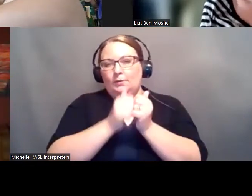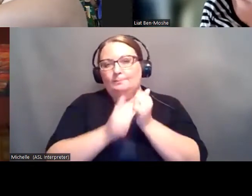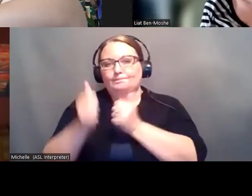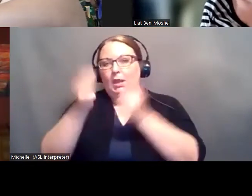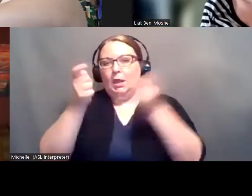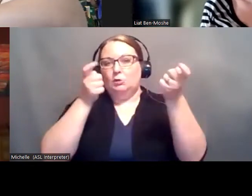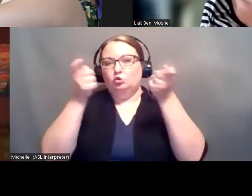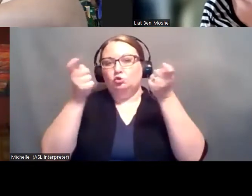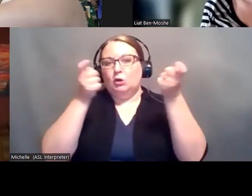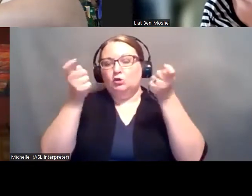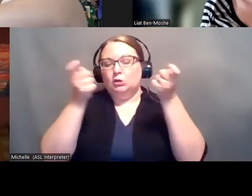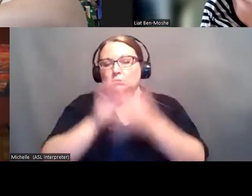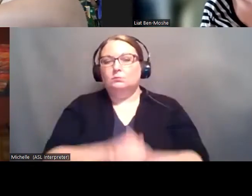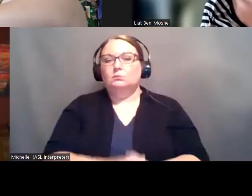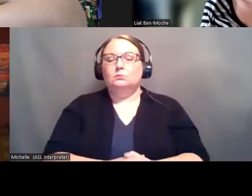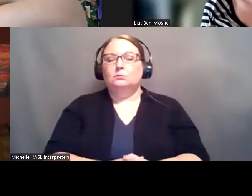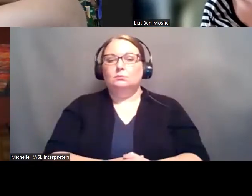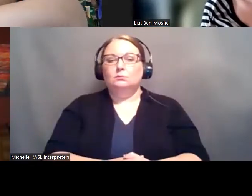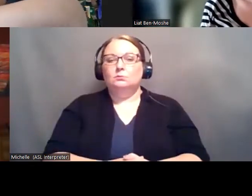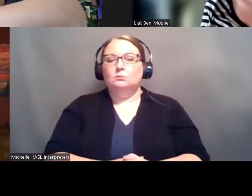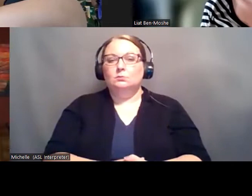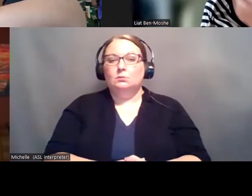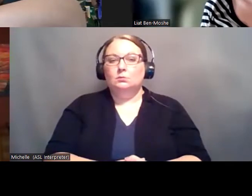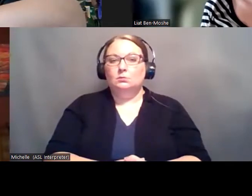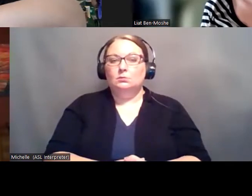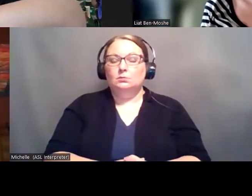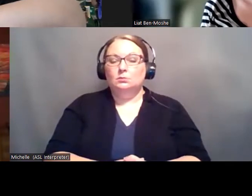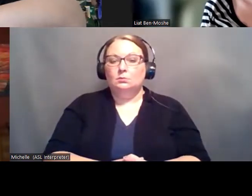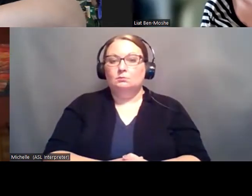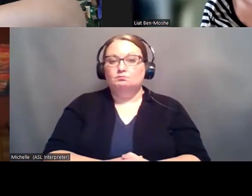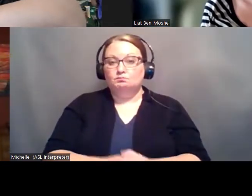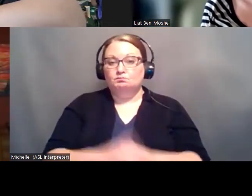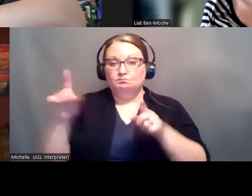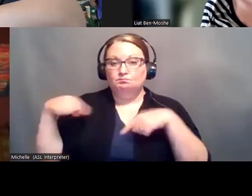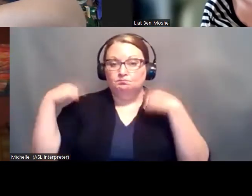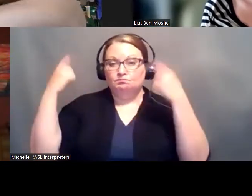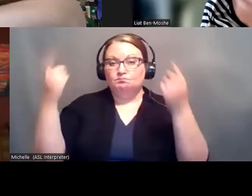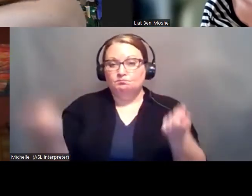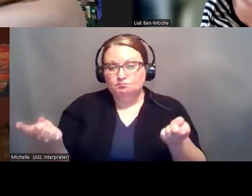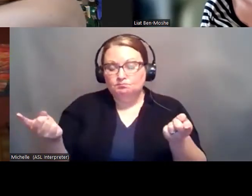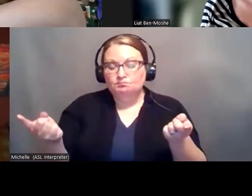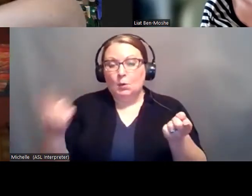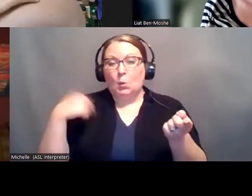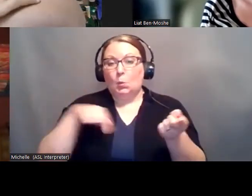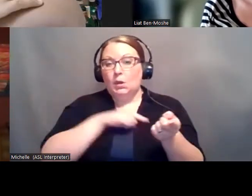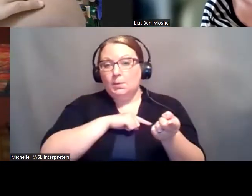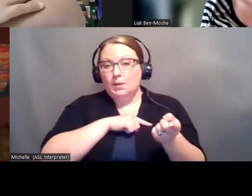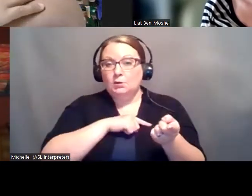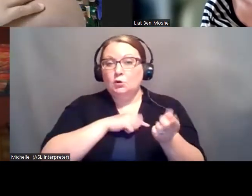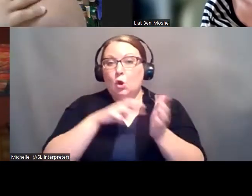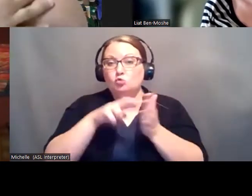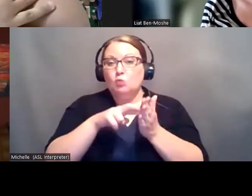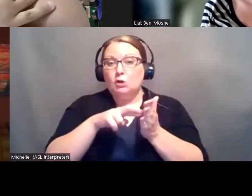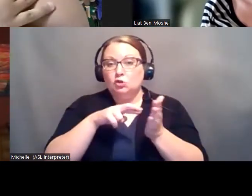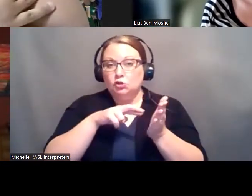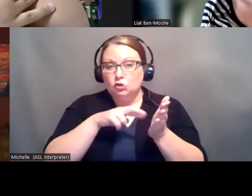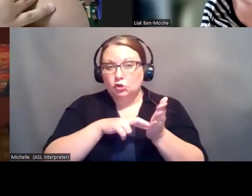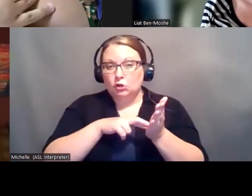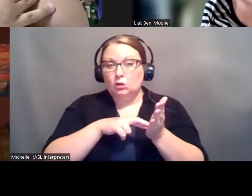However, as long as we've been around, we've always been a registered student organization.